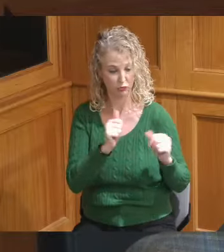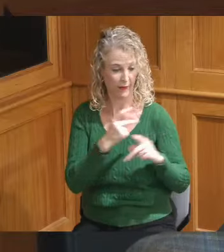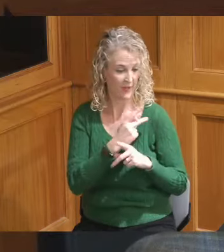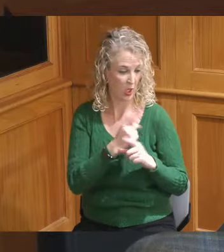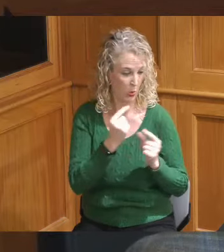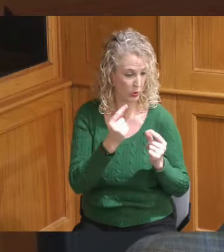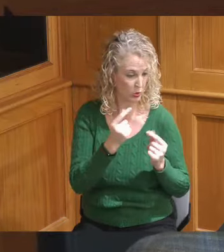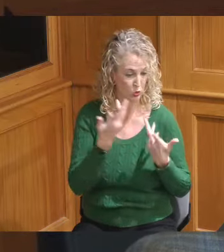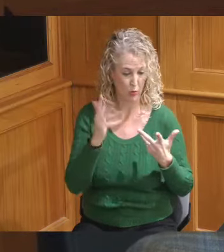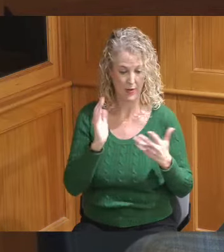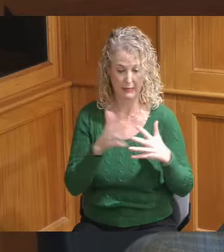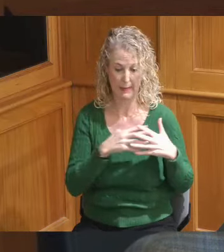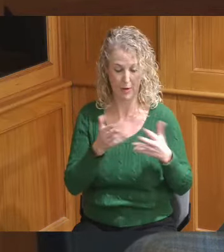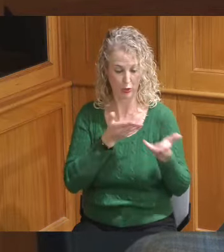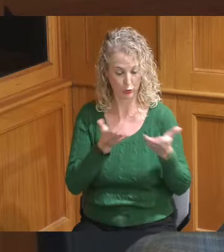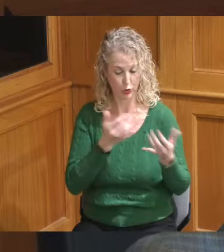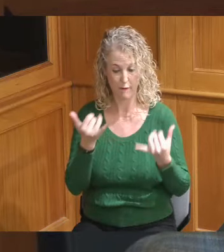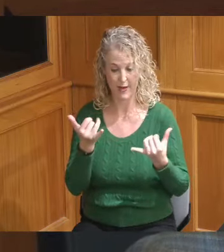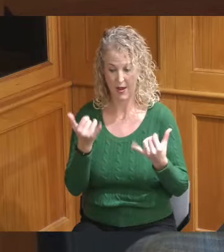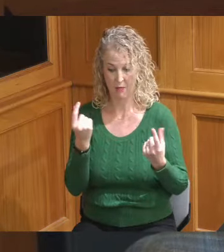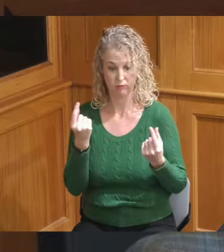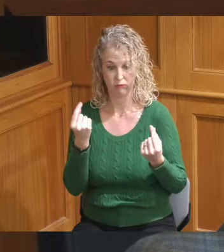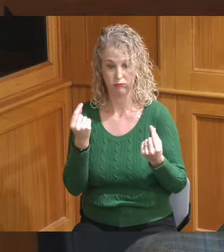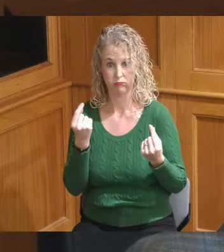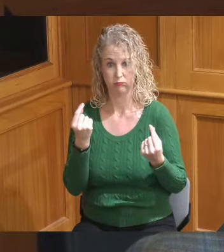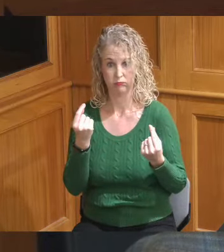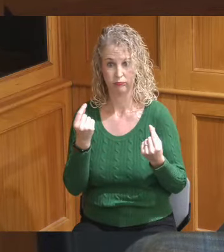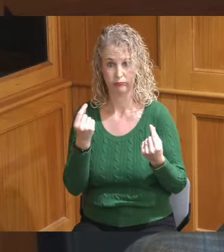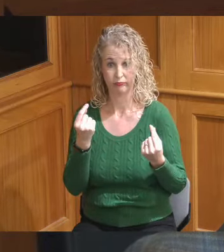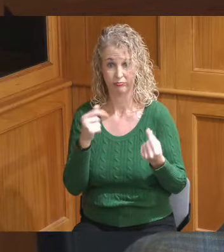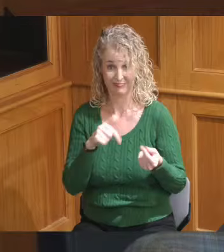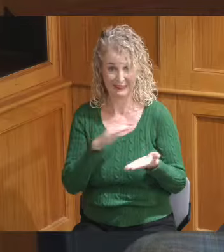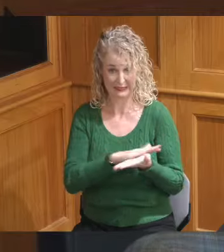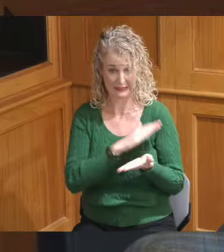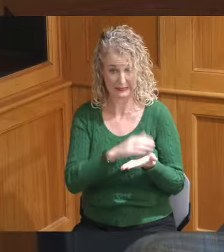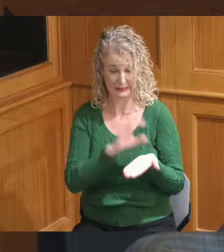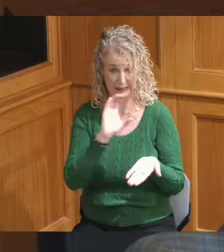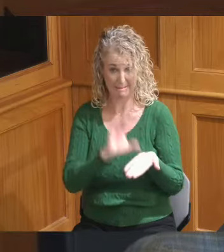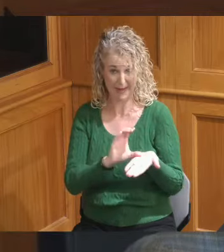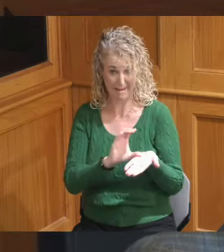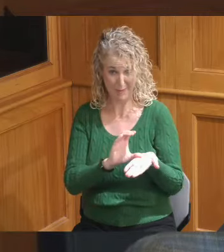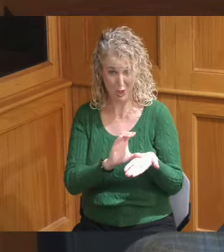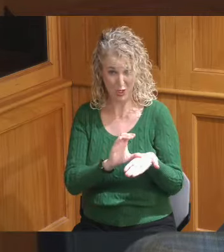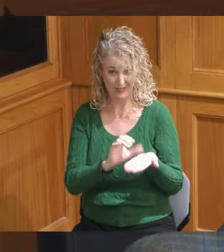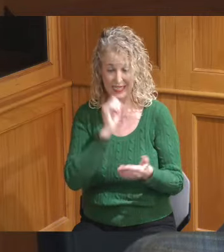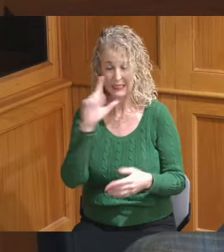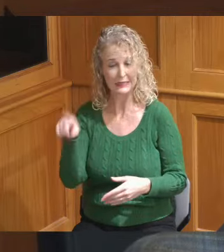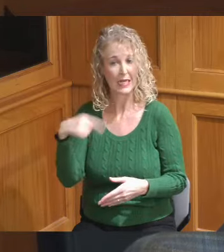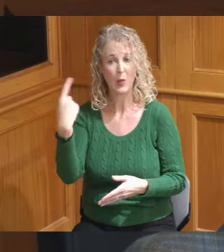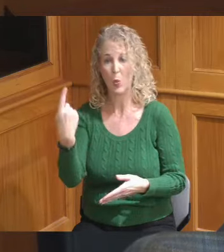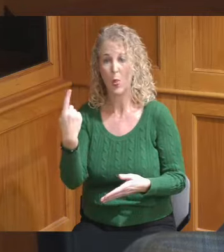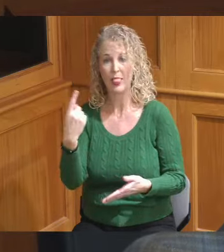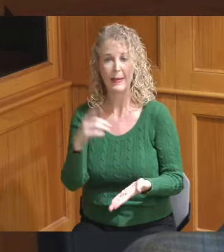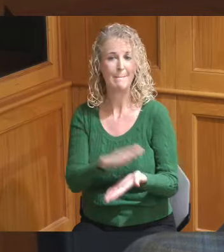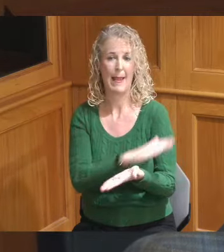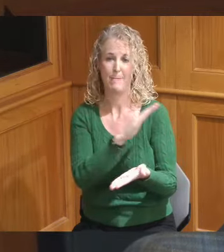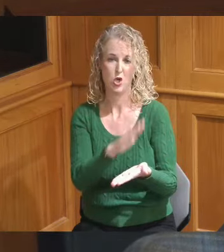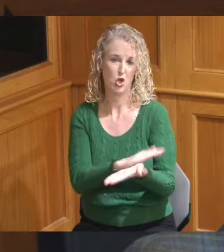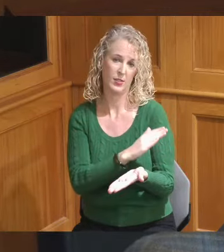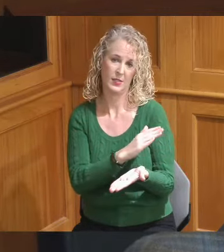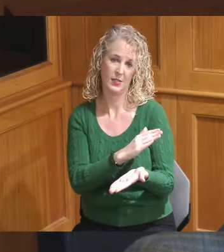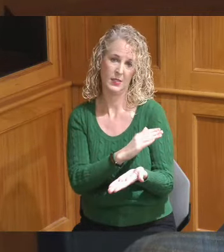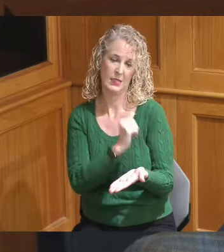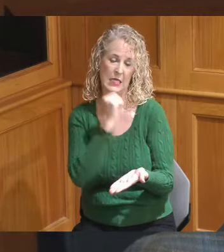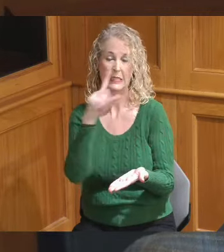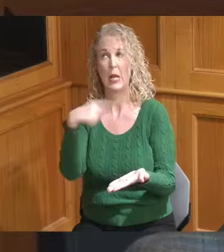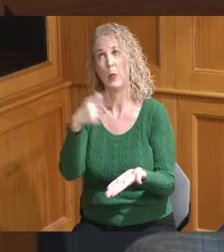served our country and trying to hold on this? It's not just a binder, a budget or we balanced